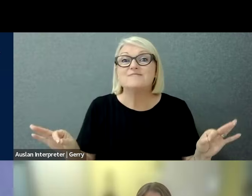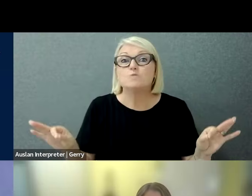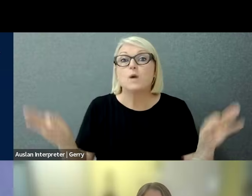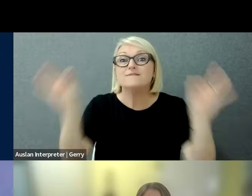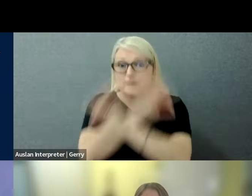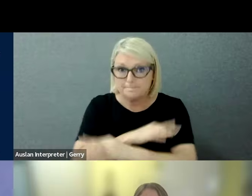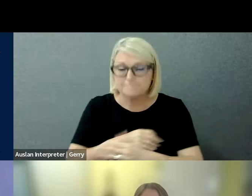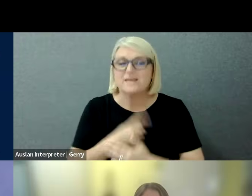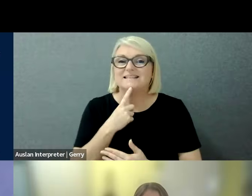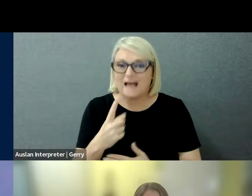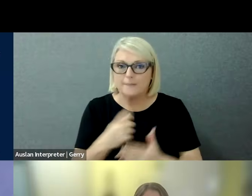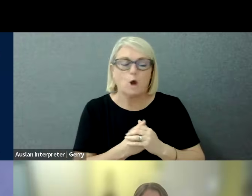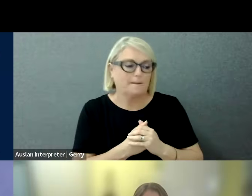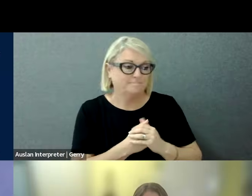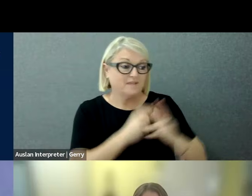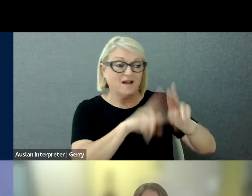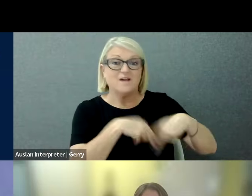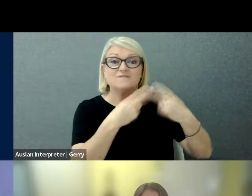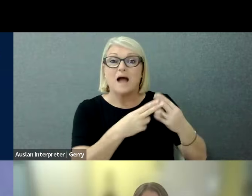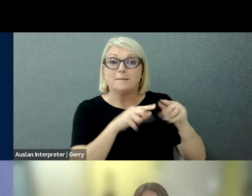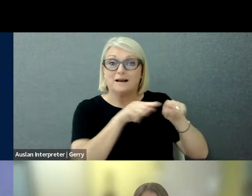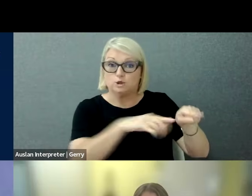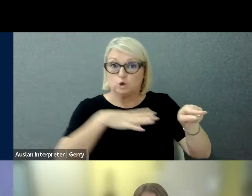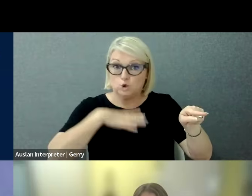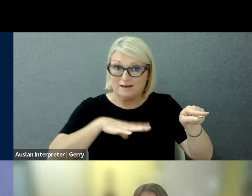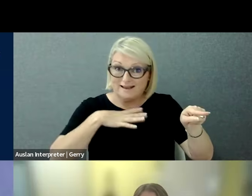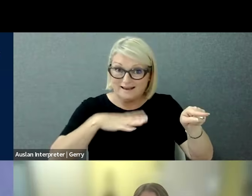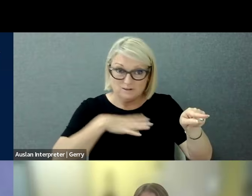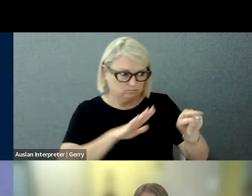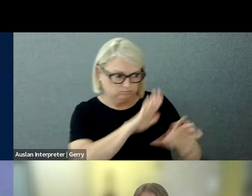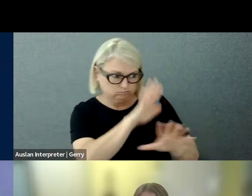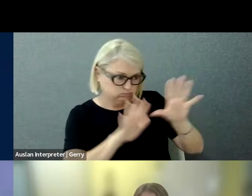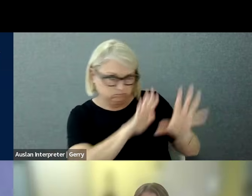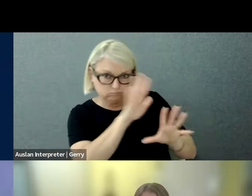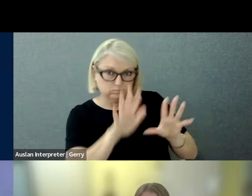need and then how do we orient this system to meet the needs of families, knowing that we've actually